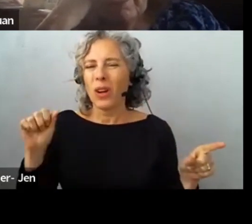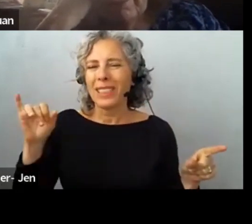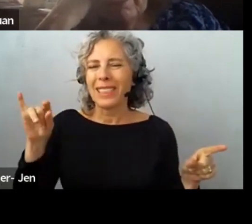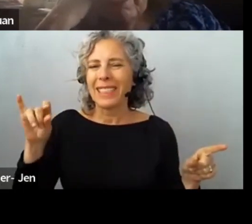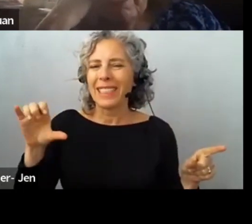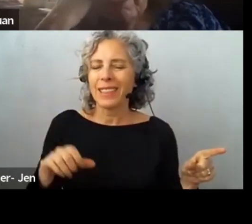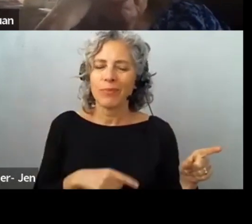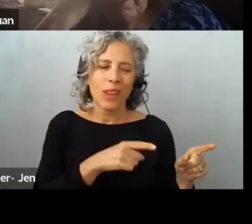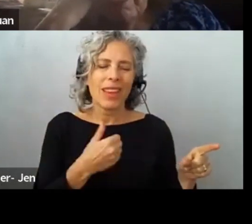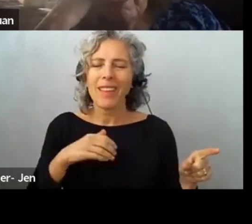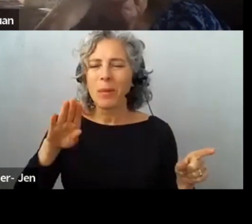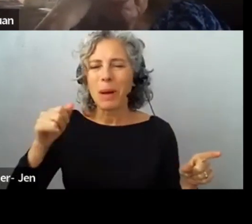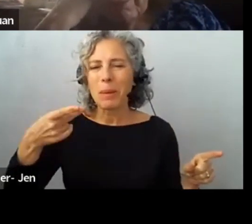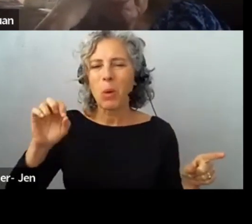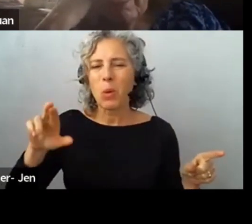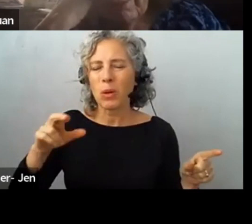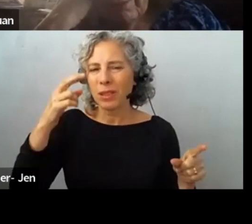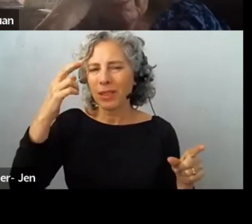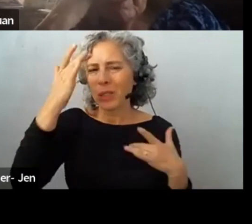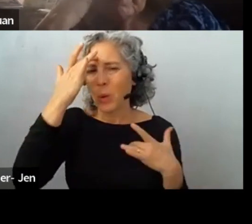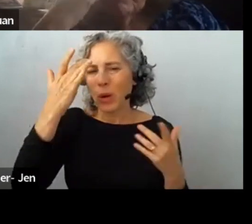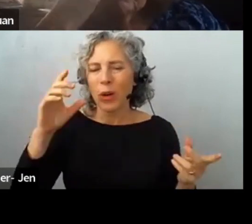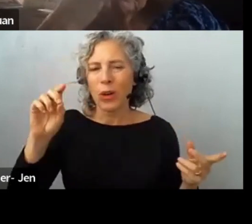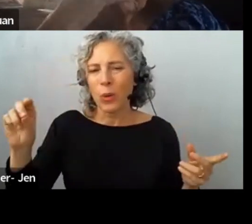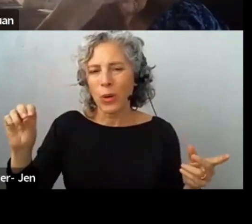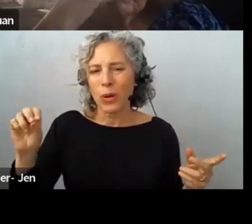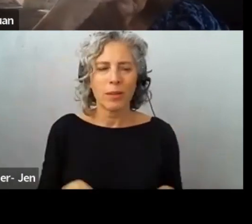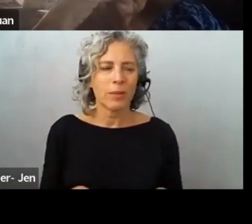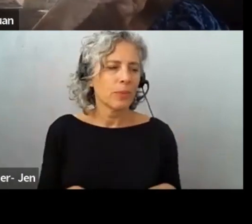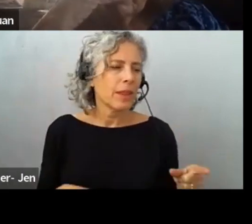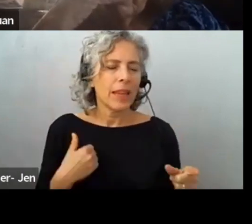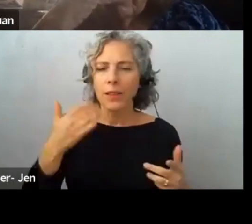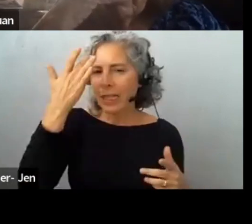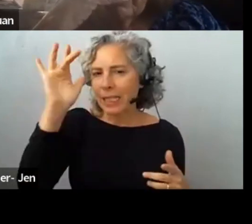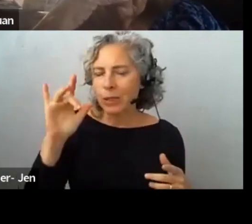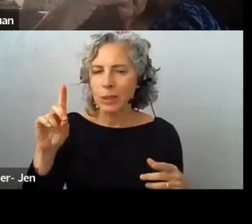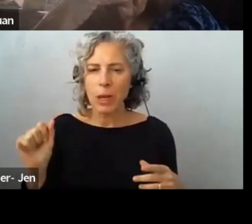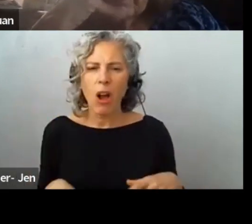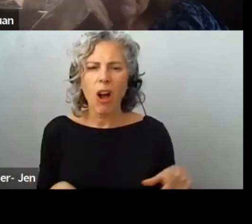bipolar disorder. They have an intellectual disability. So they don't know what they're talking